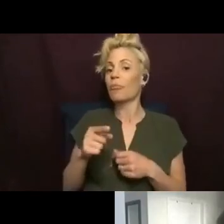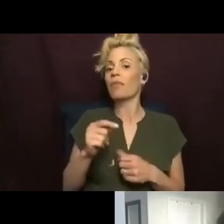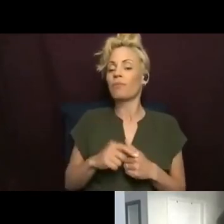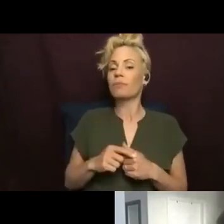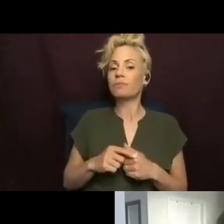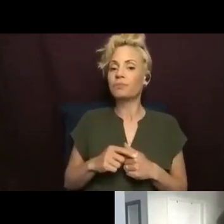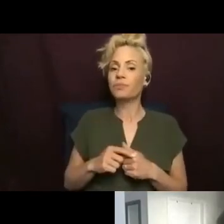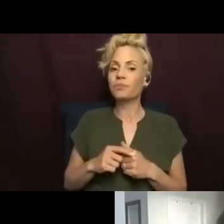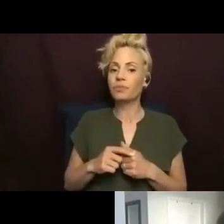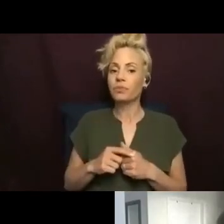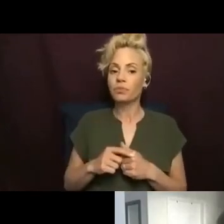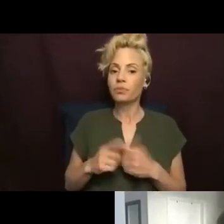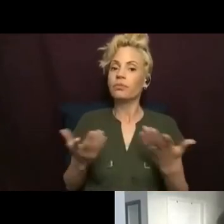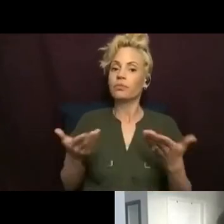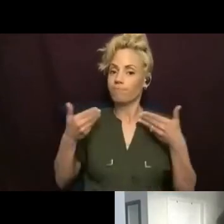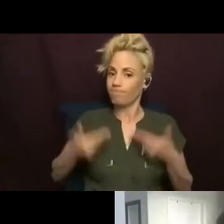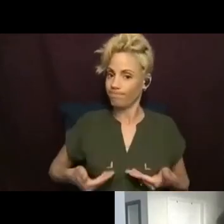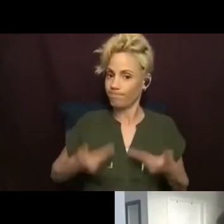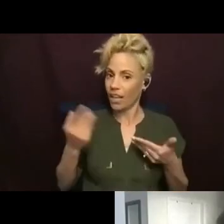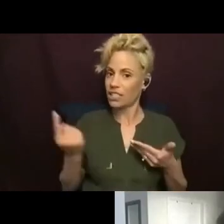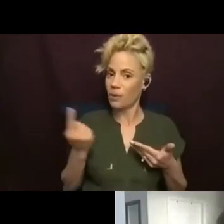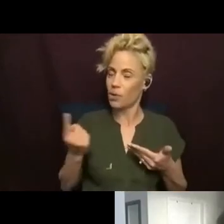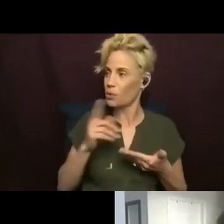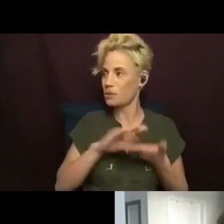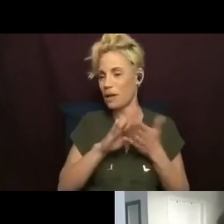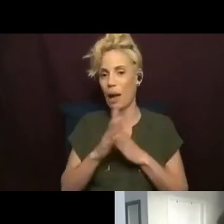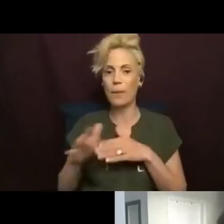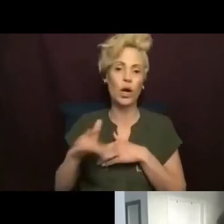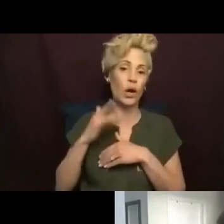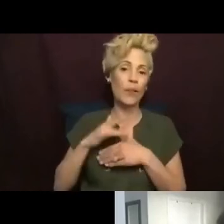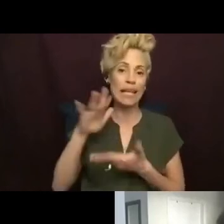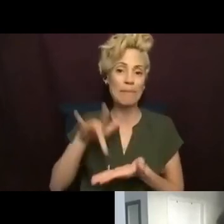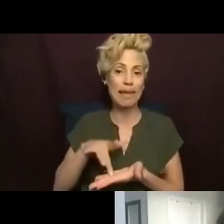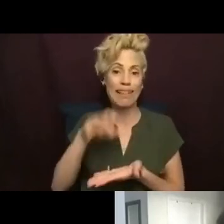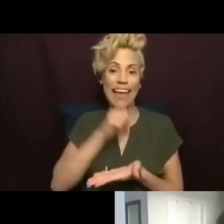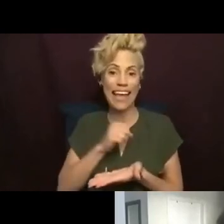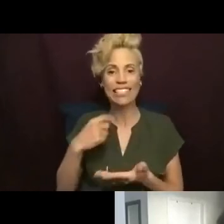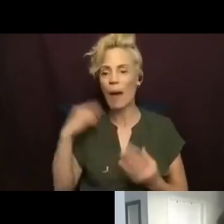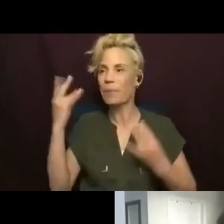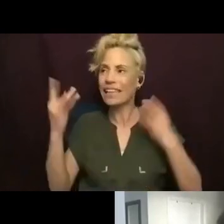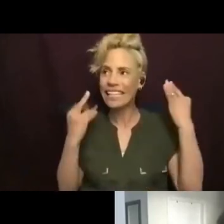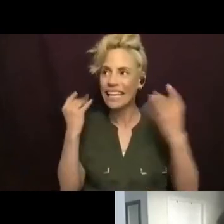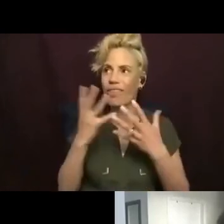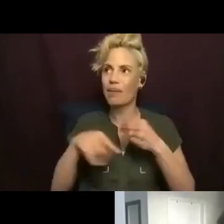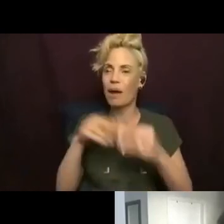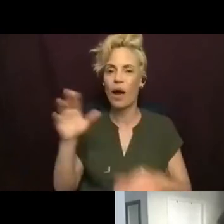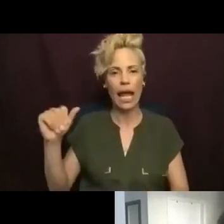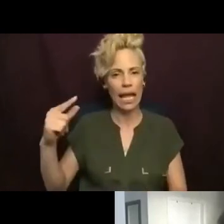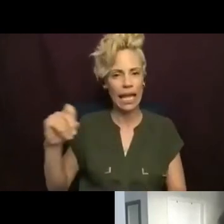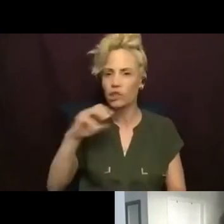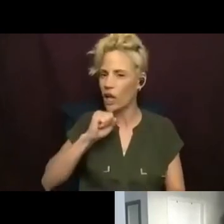as someone who's settling into early middle age, I've been thinking a lot about age and how it overlaps with disability.